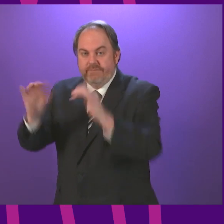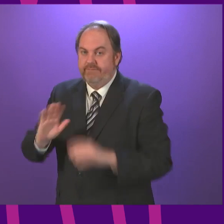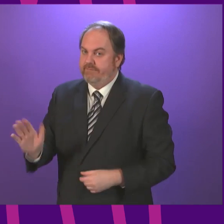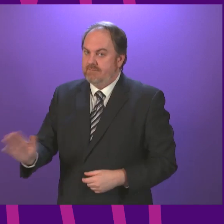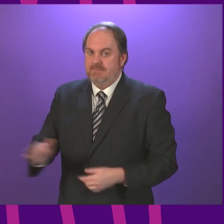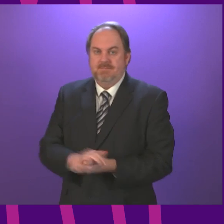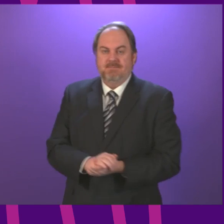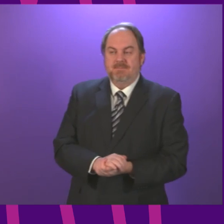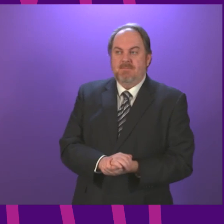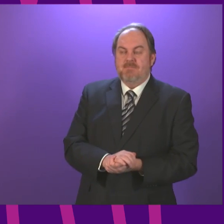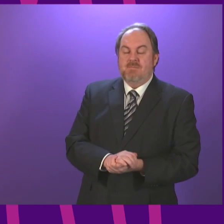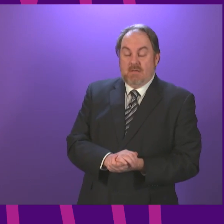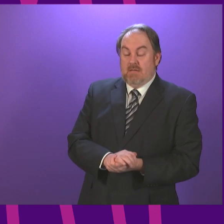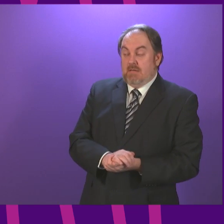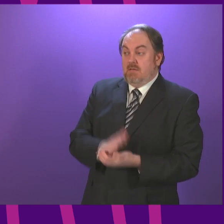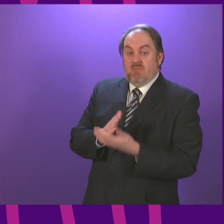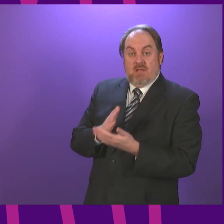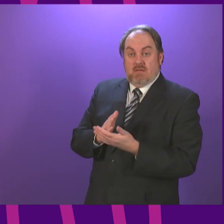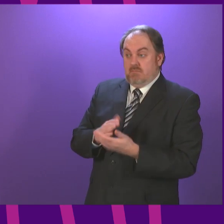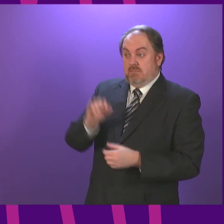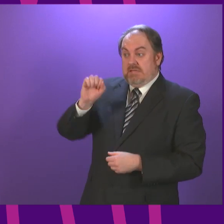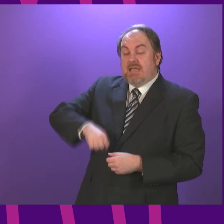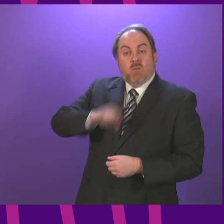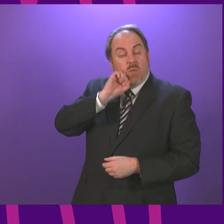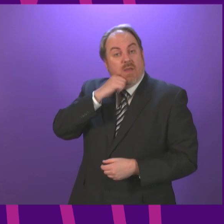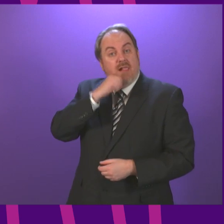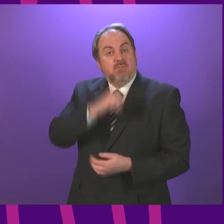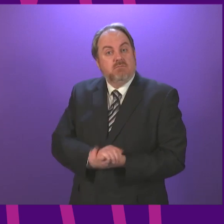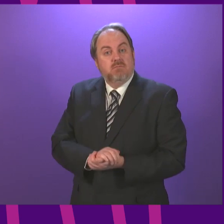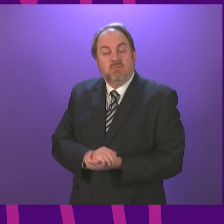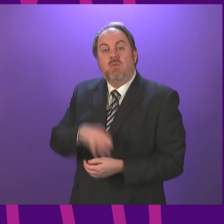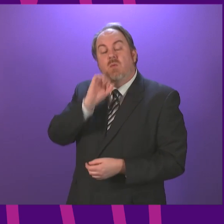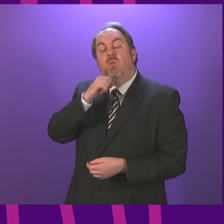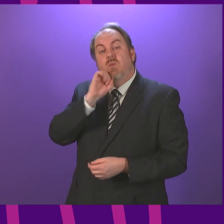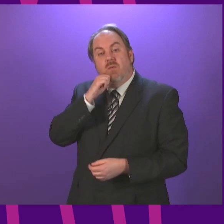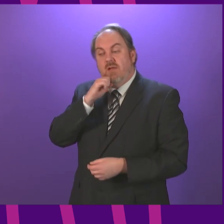answer to Sandra White’s question is yes. My office is reaching out to